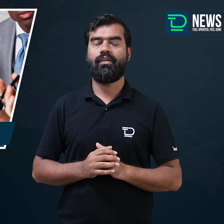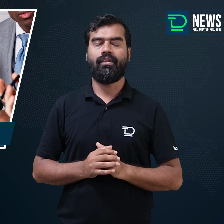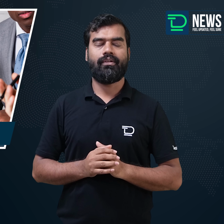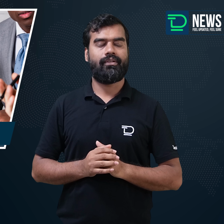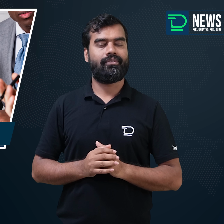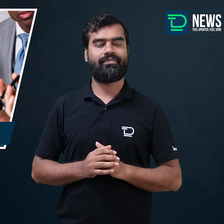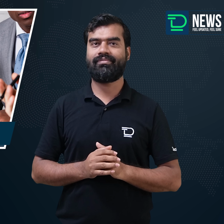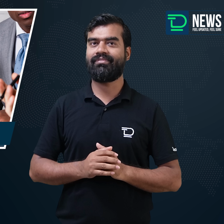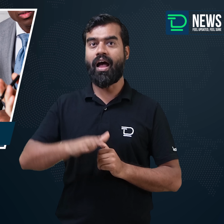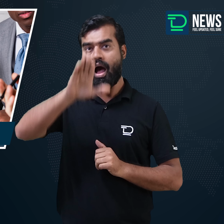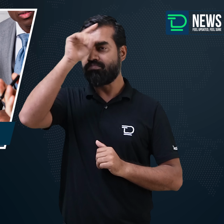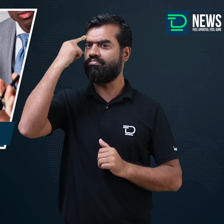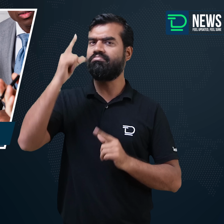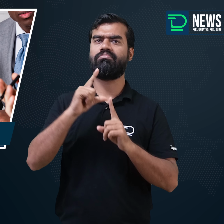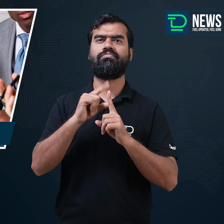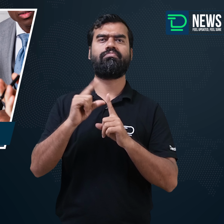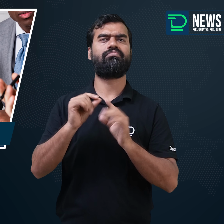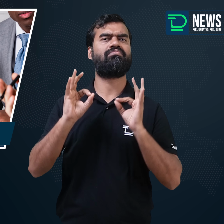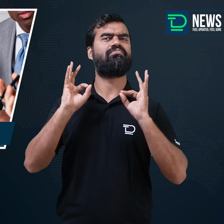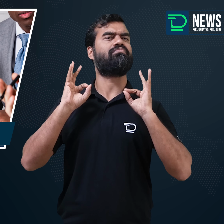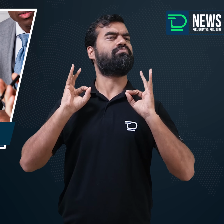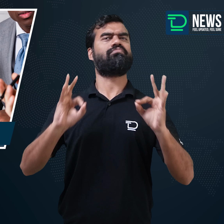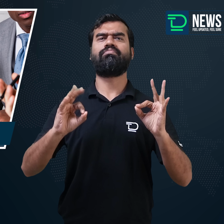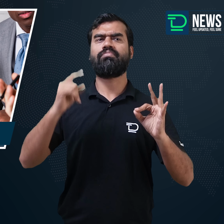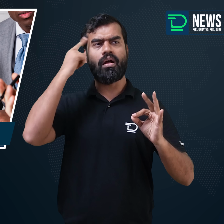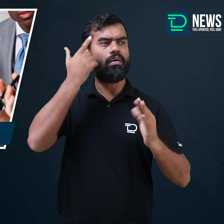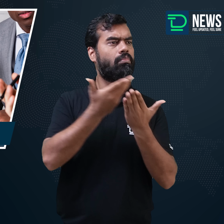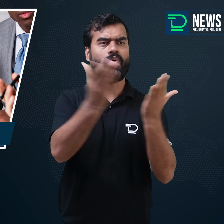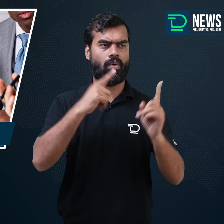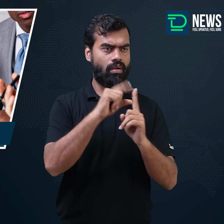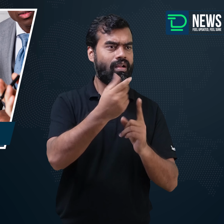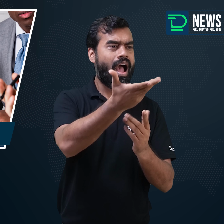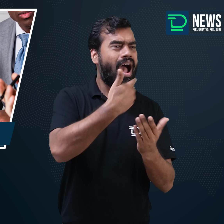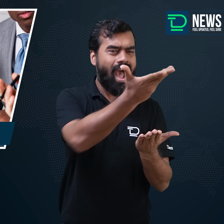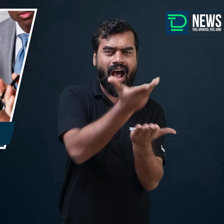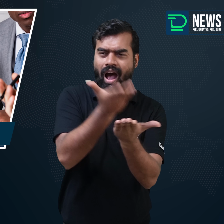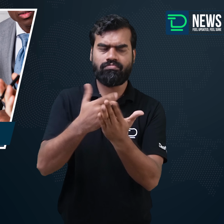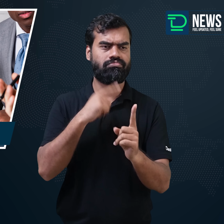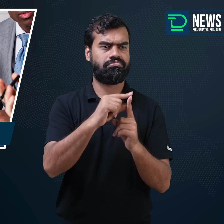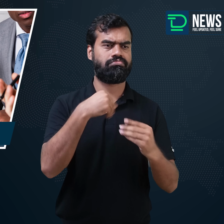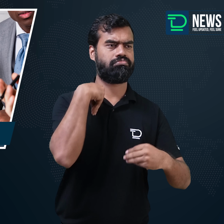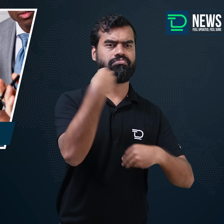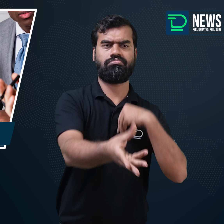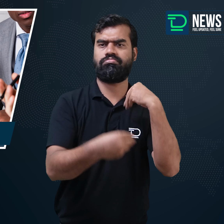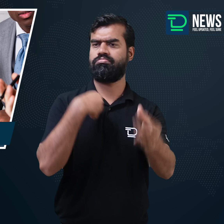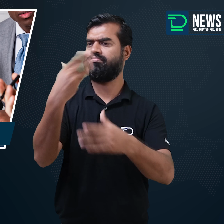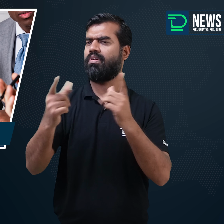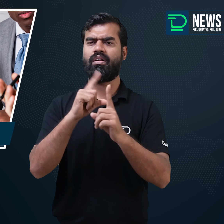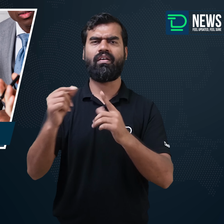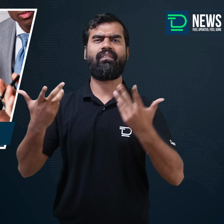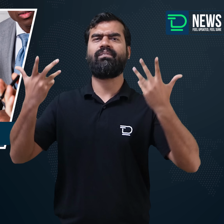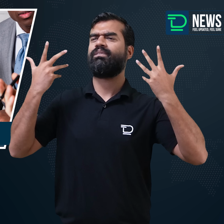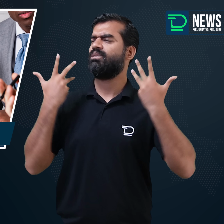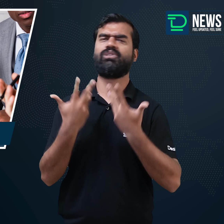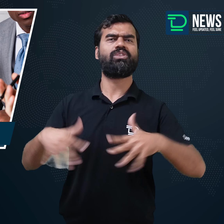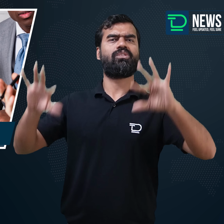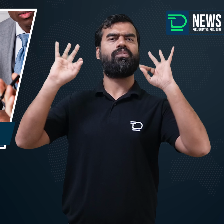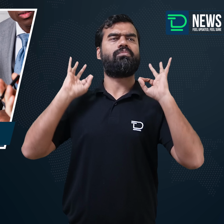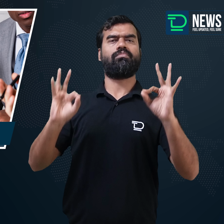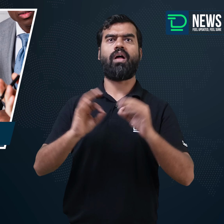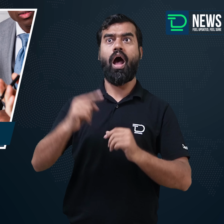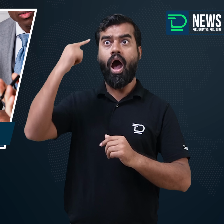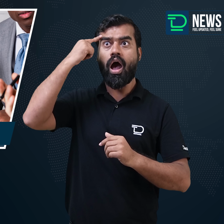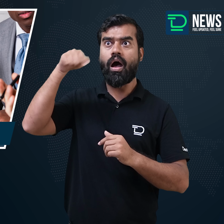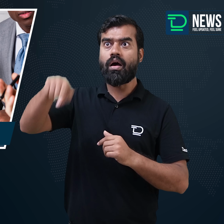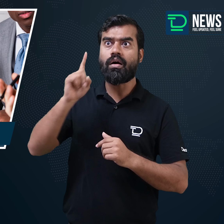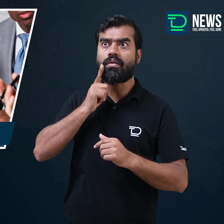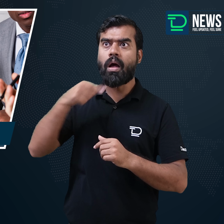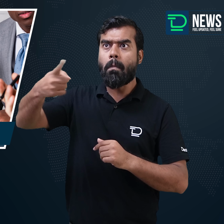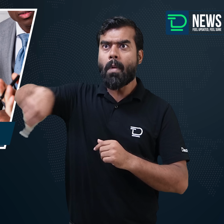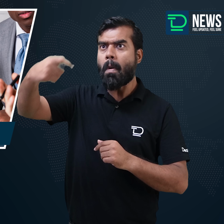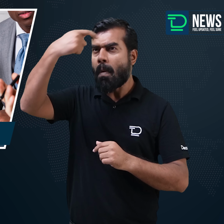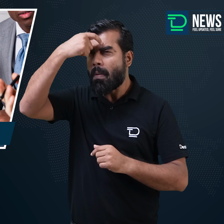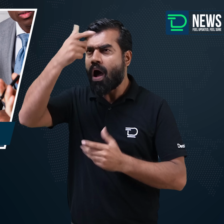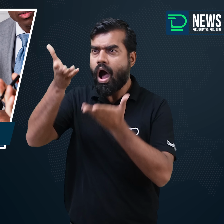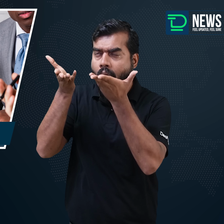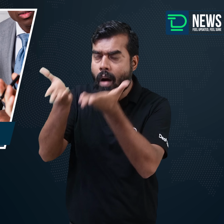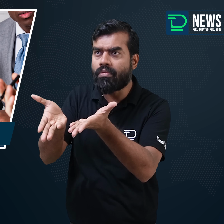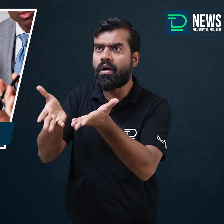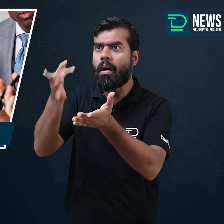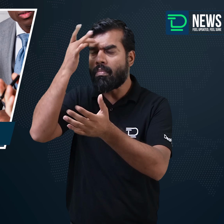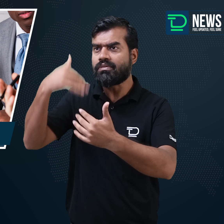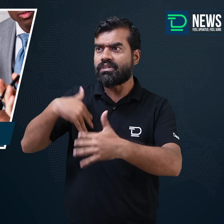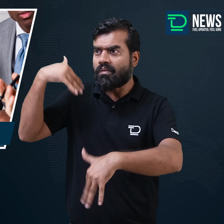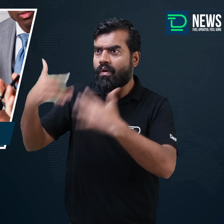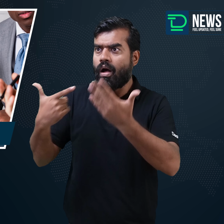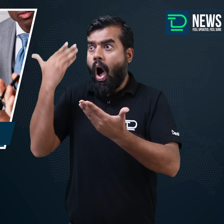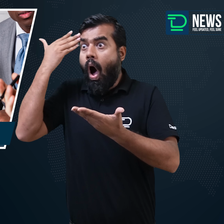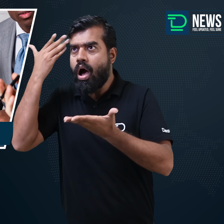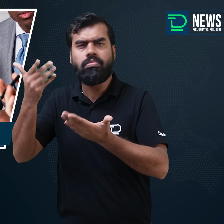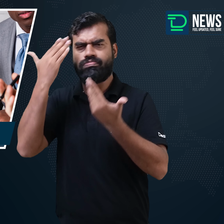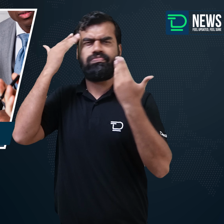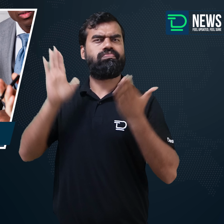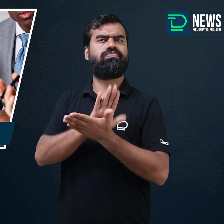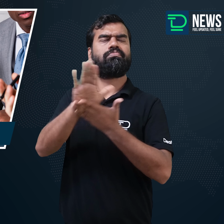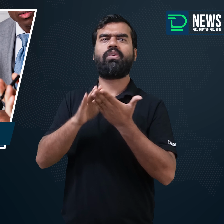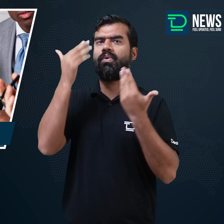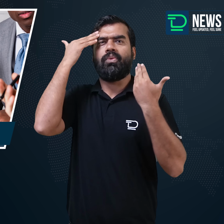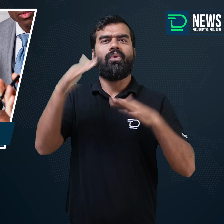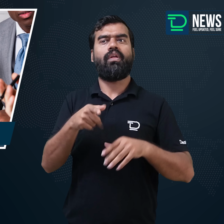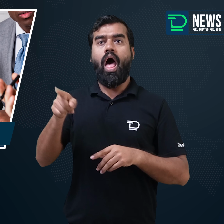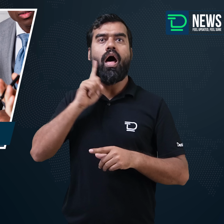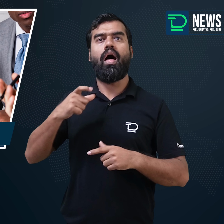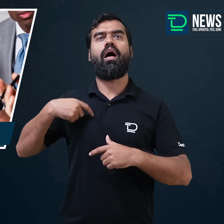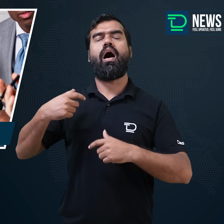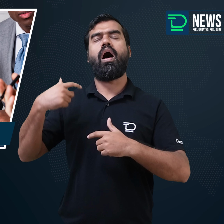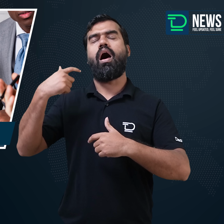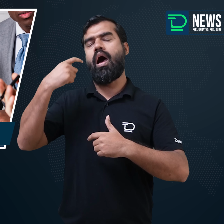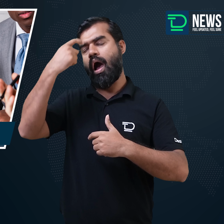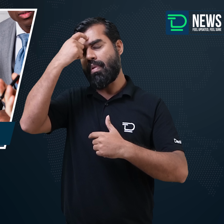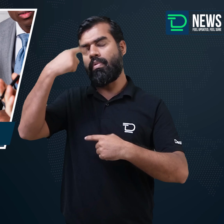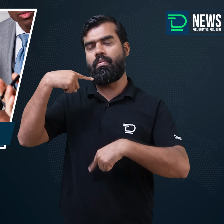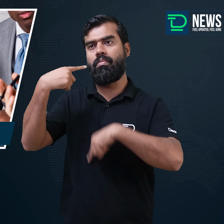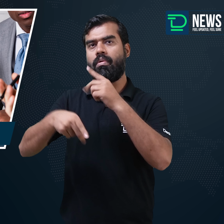King thought that everything was going fine but not knowing that Deaf was still facing the struggles.